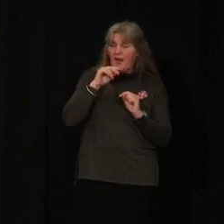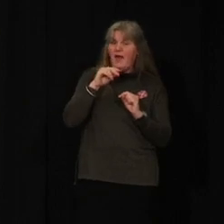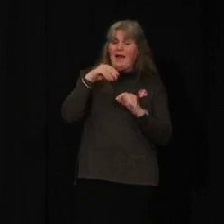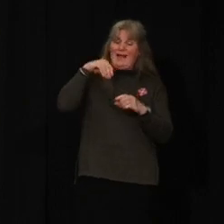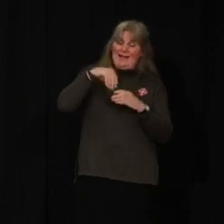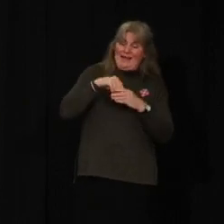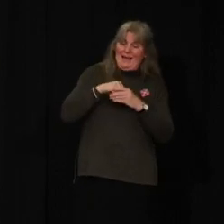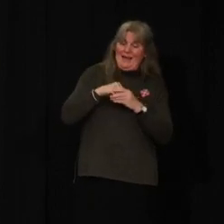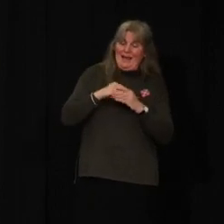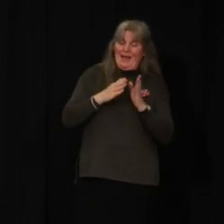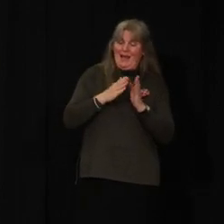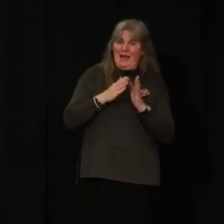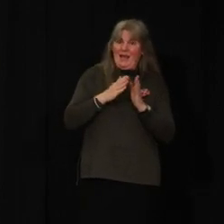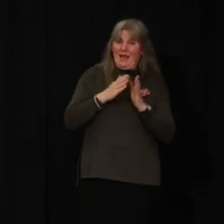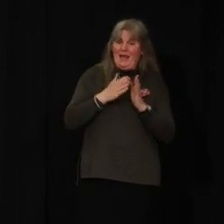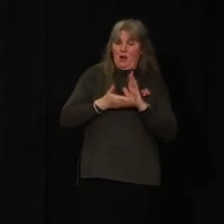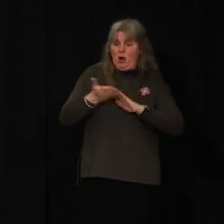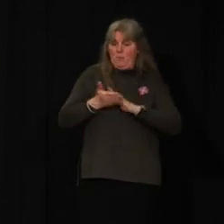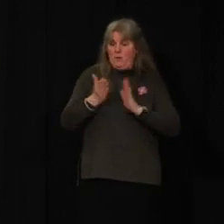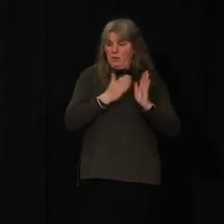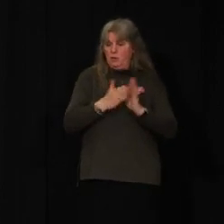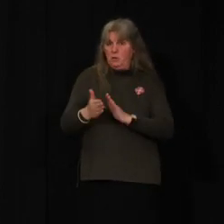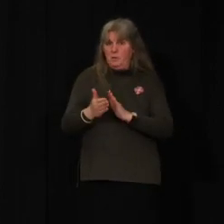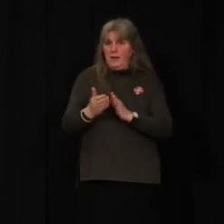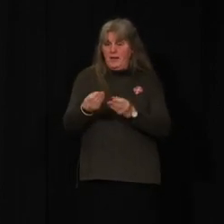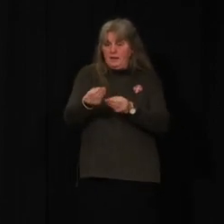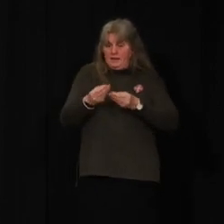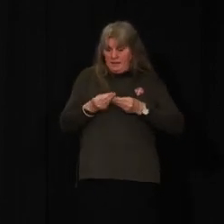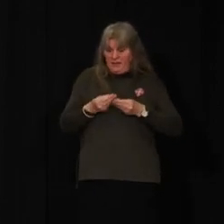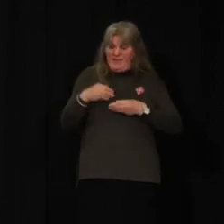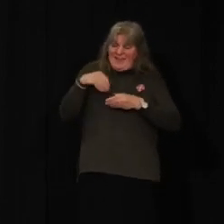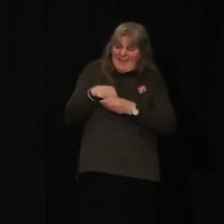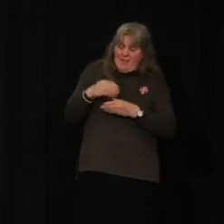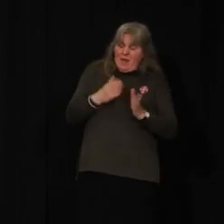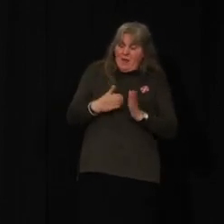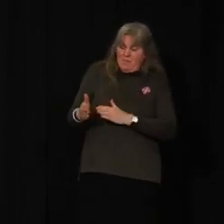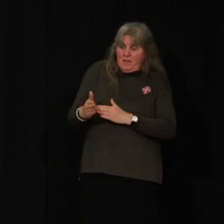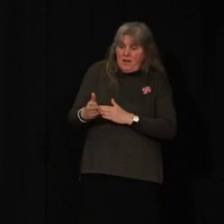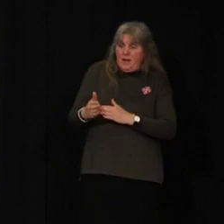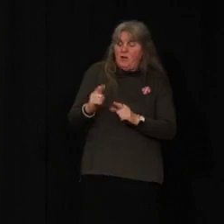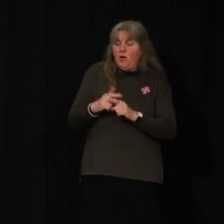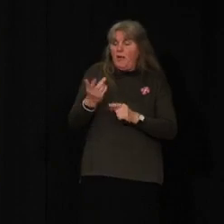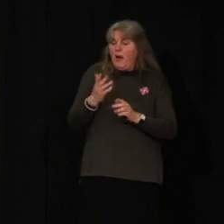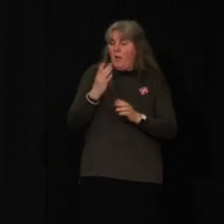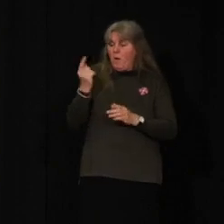operational plans, that you have a phased operational plan or just one plan that will carry us